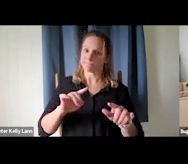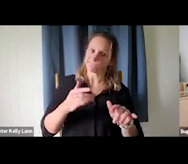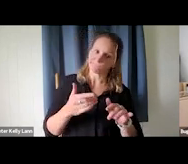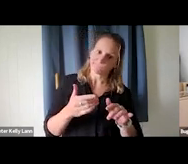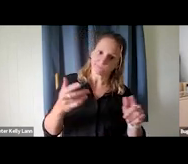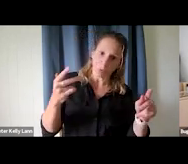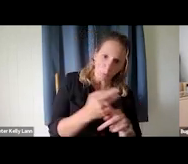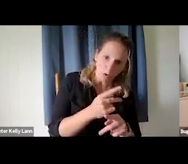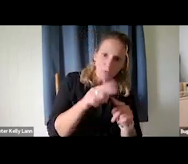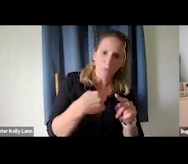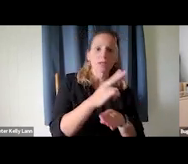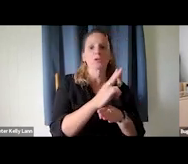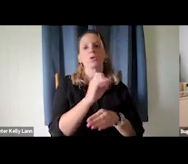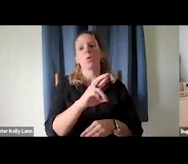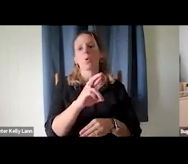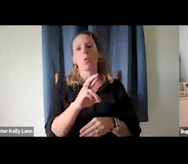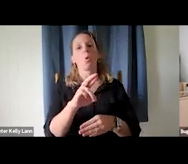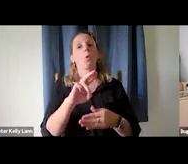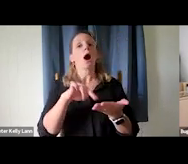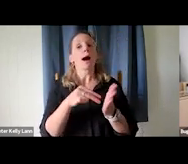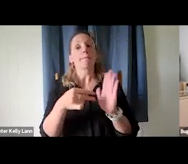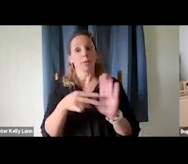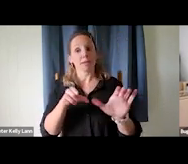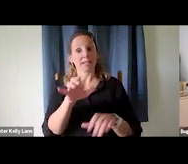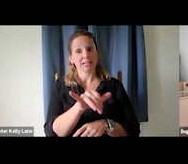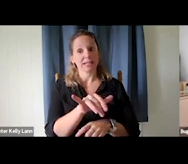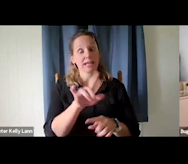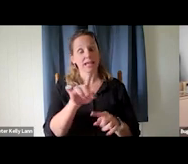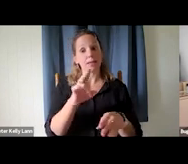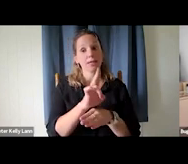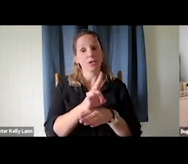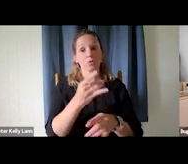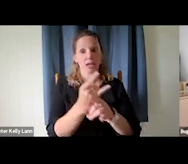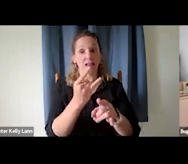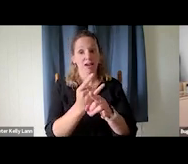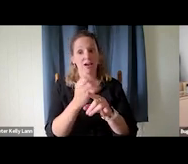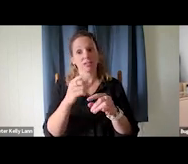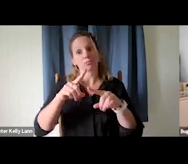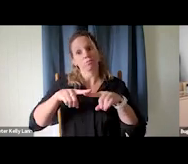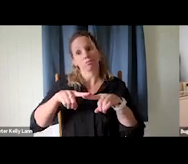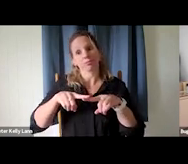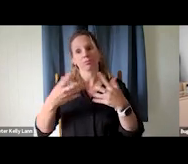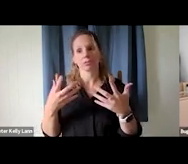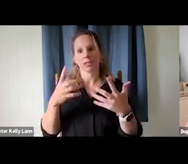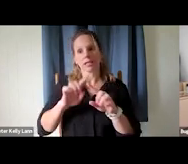or they exacerbated on purpose by using alcohol. So there's so many ways to approach it,